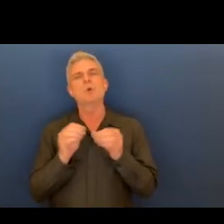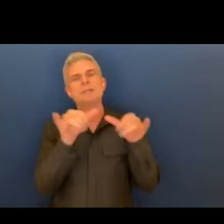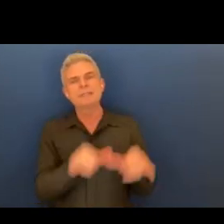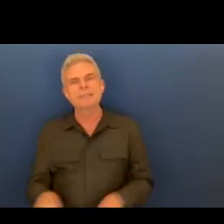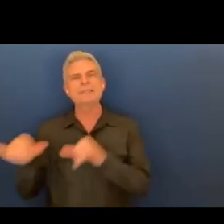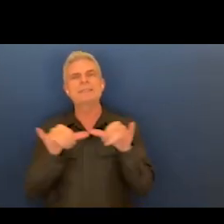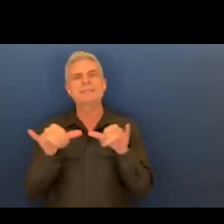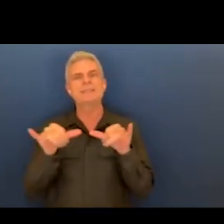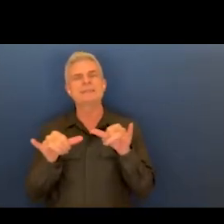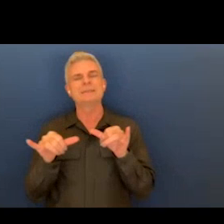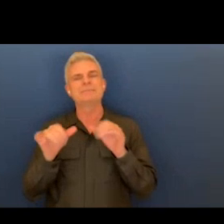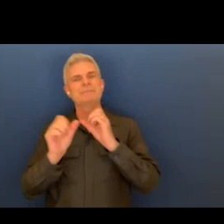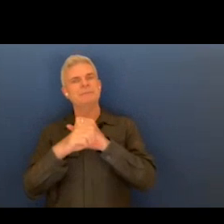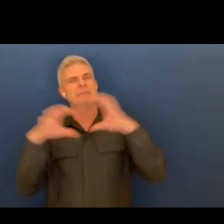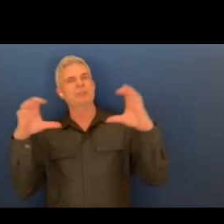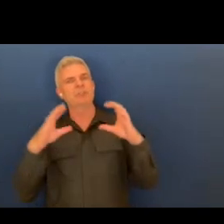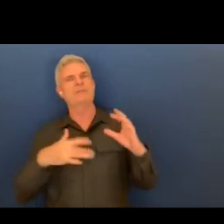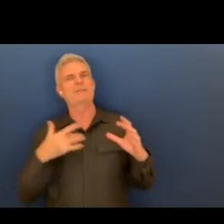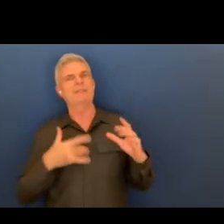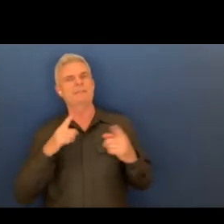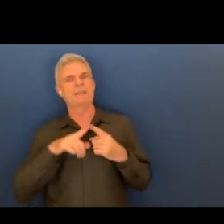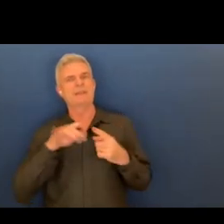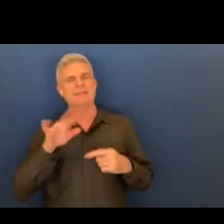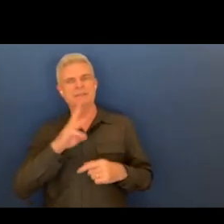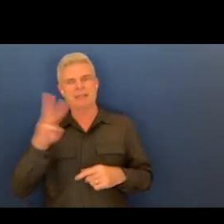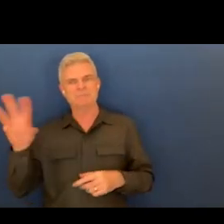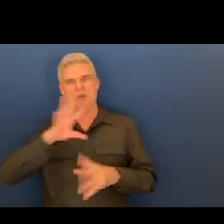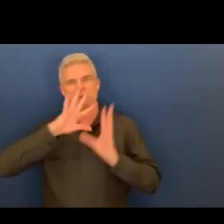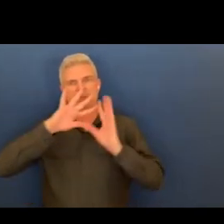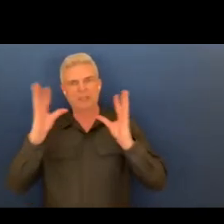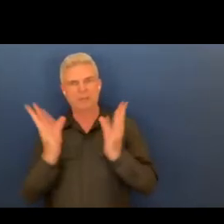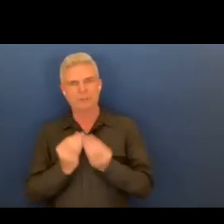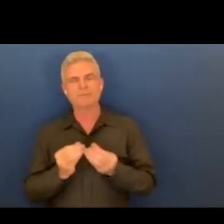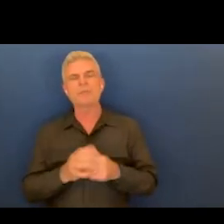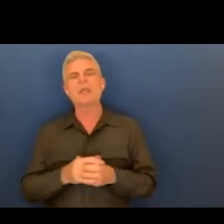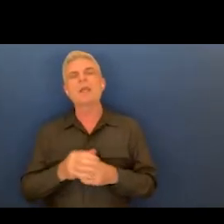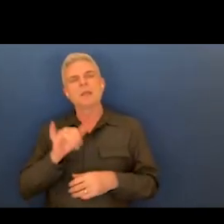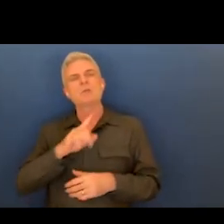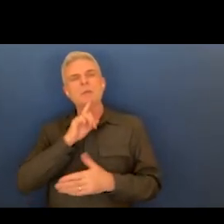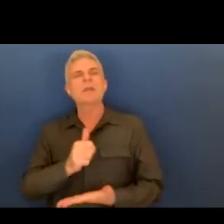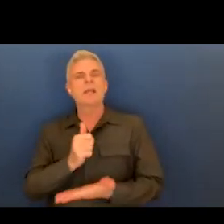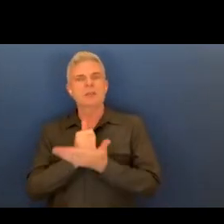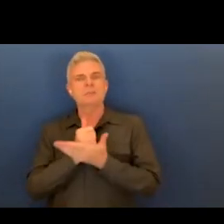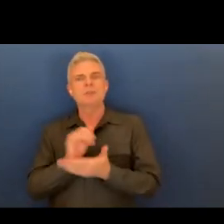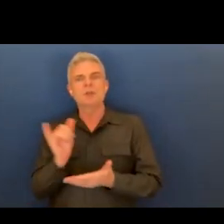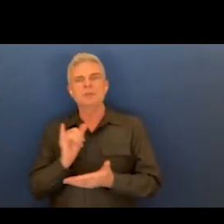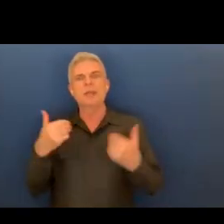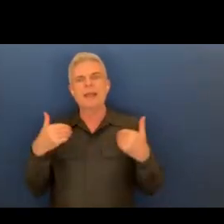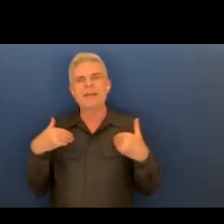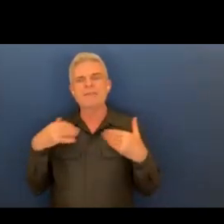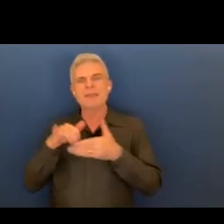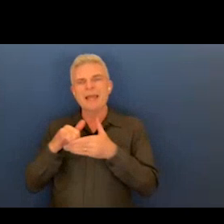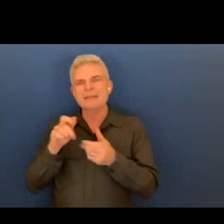consistent image and feel to the site as a whole. It’s also been helpful to have such a customizable